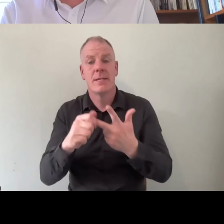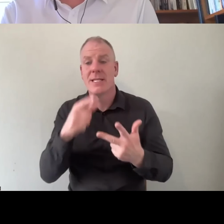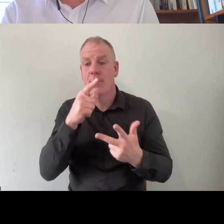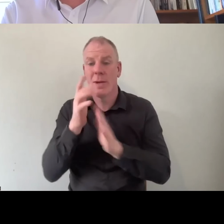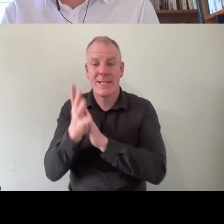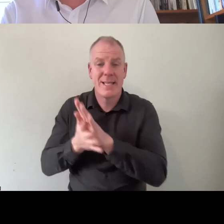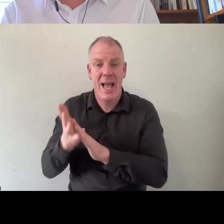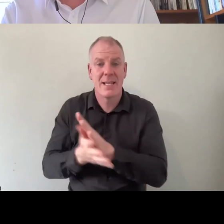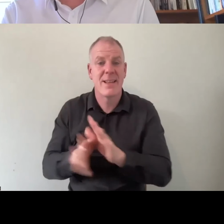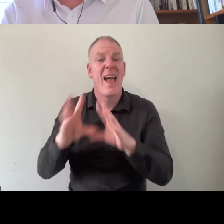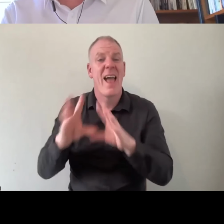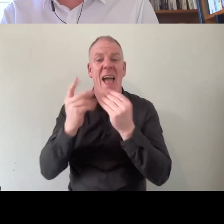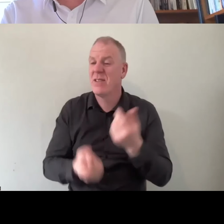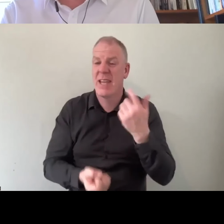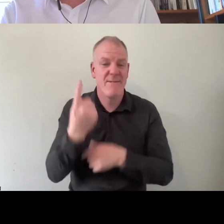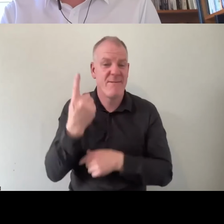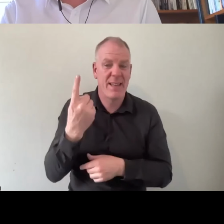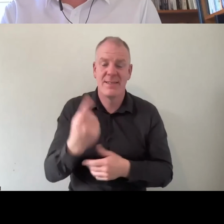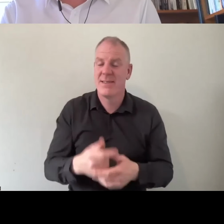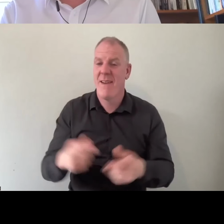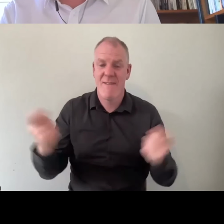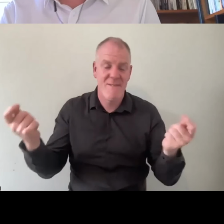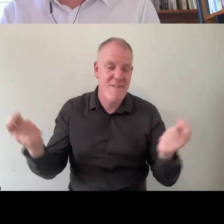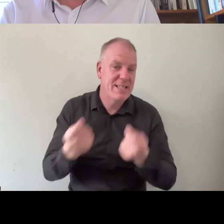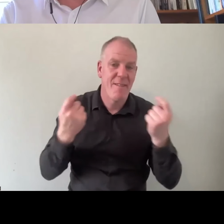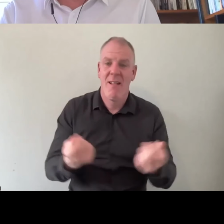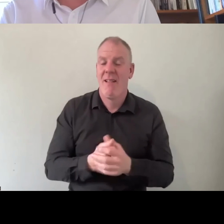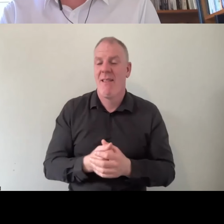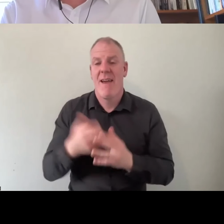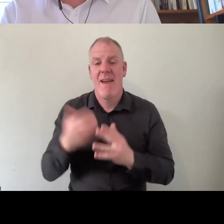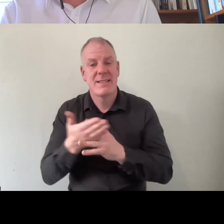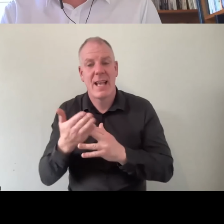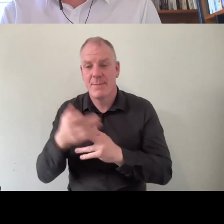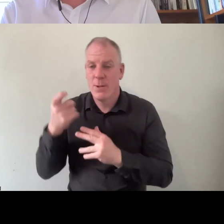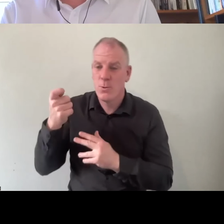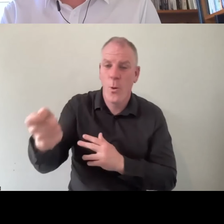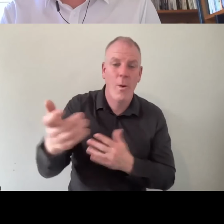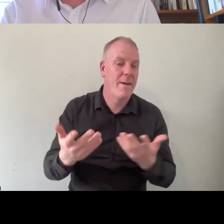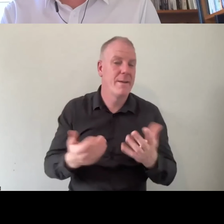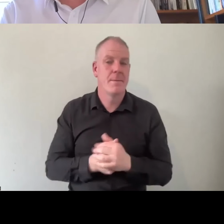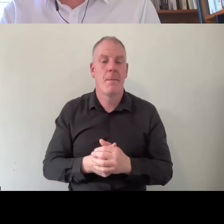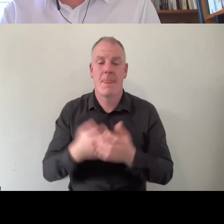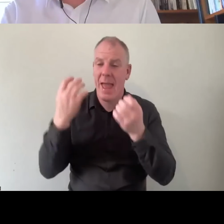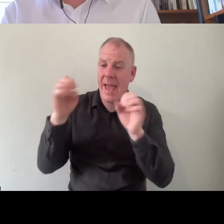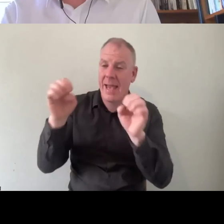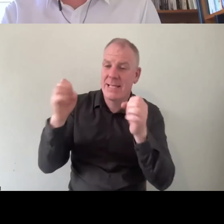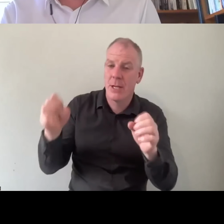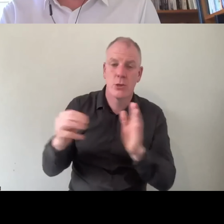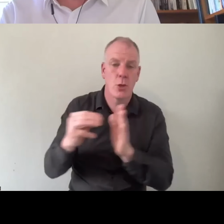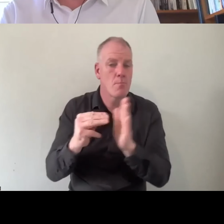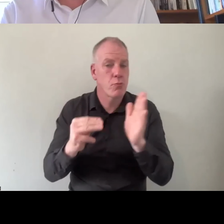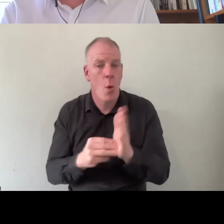it's everything from events to festivals, accessible tours, exhibitions, programmes, assistance and support,